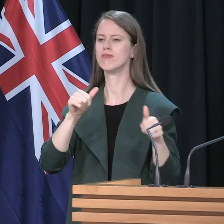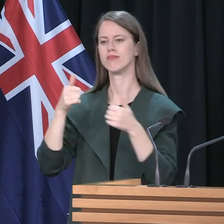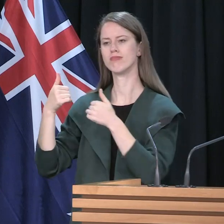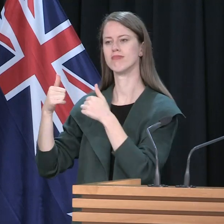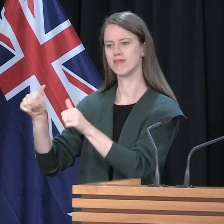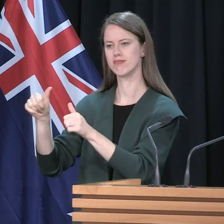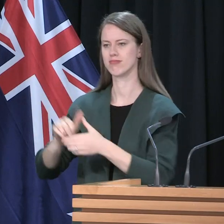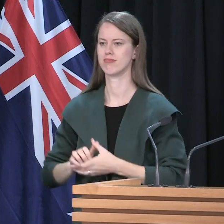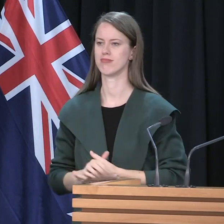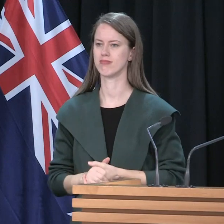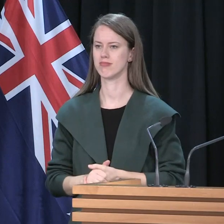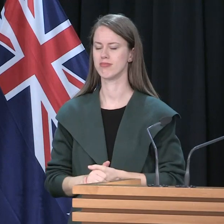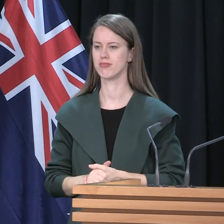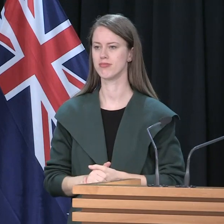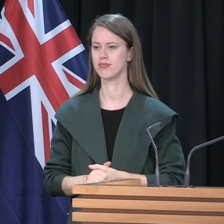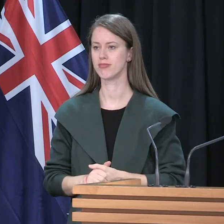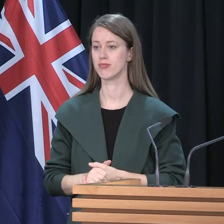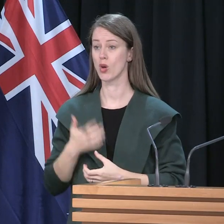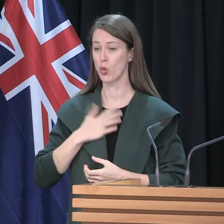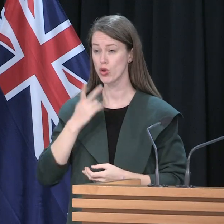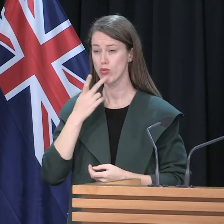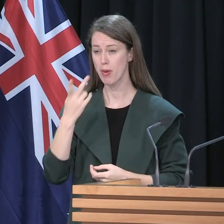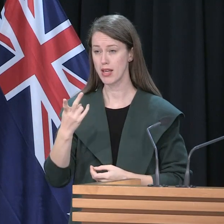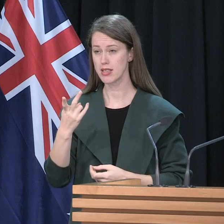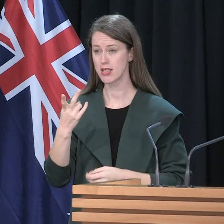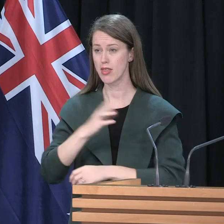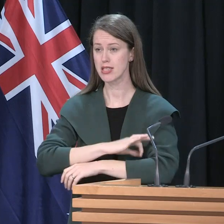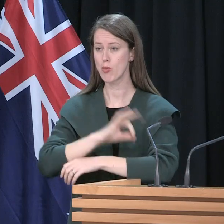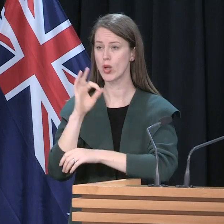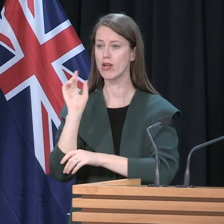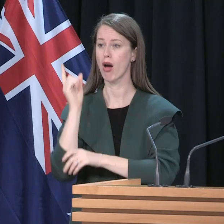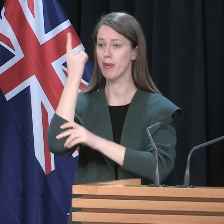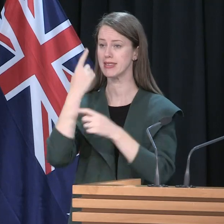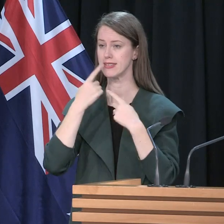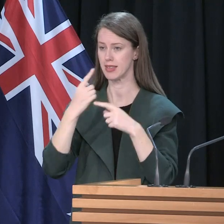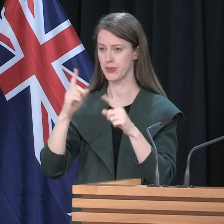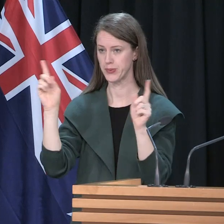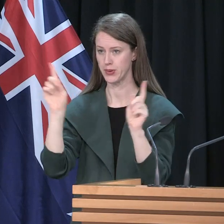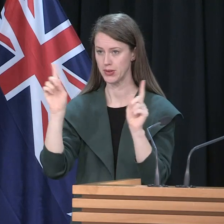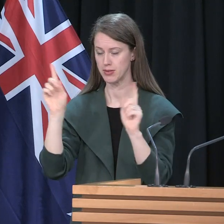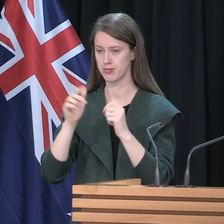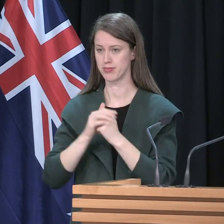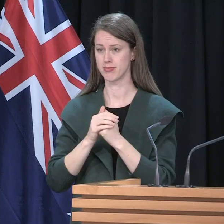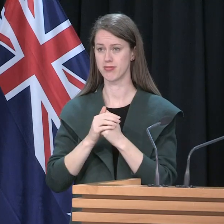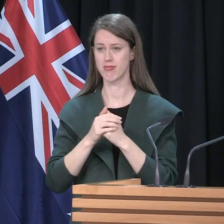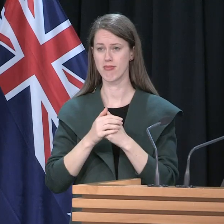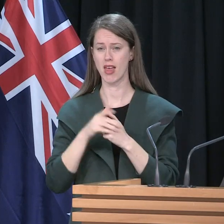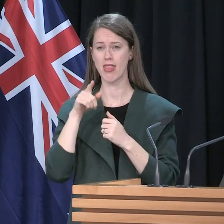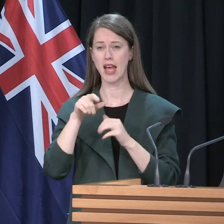are working and I was very pleased to be able to see that for myself during the visit. I